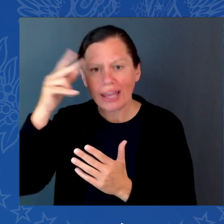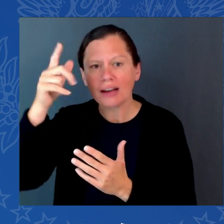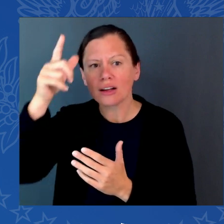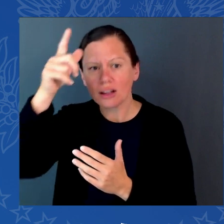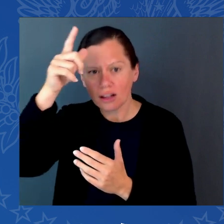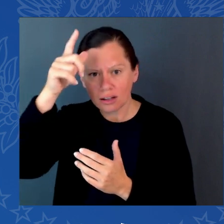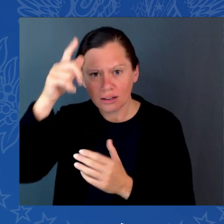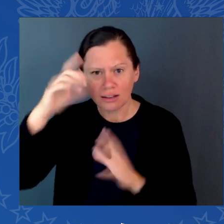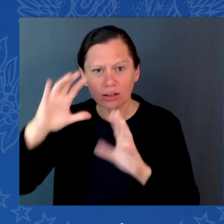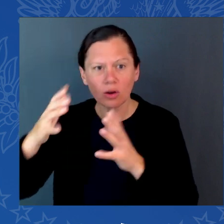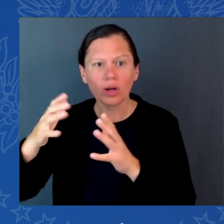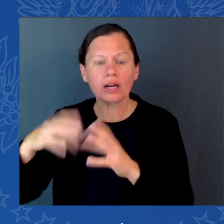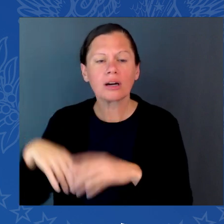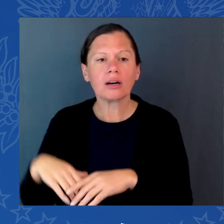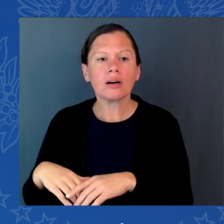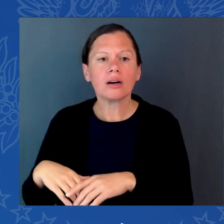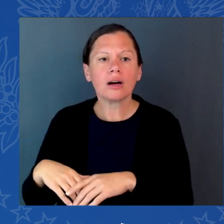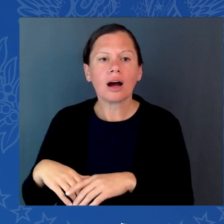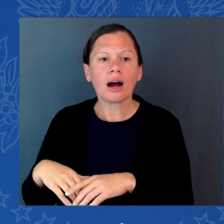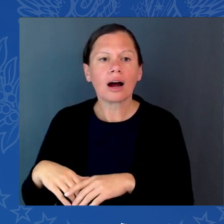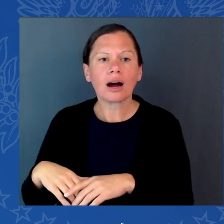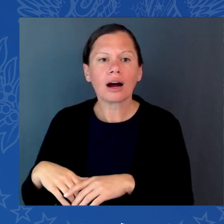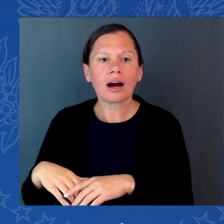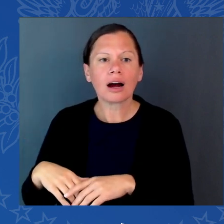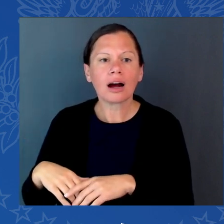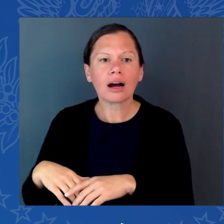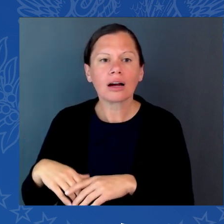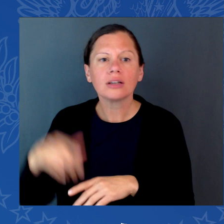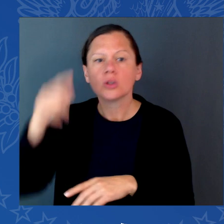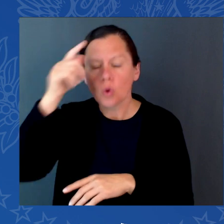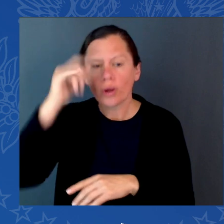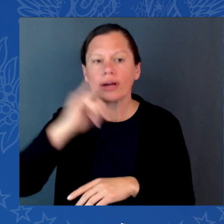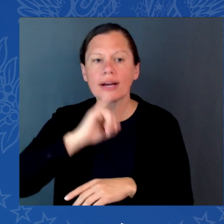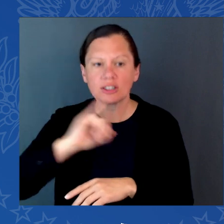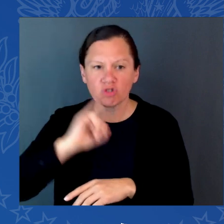including making it far easier to trade, export clean energy,